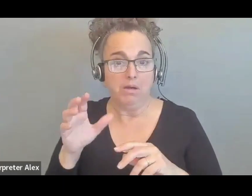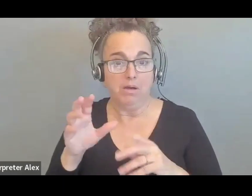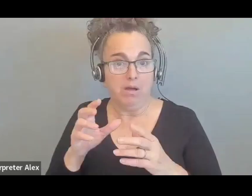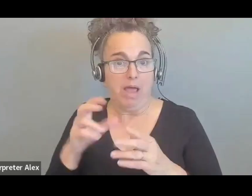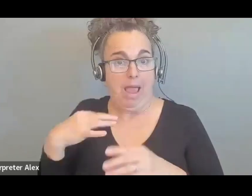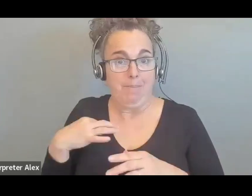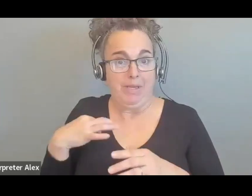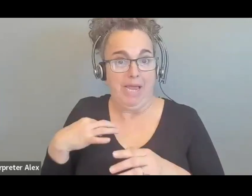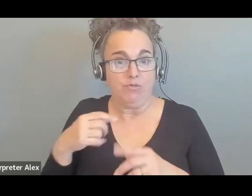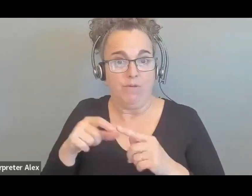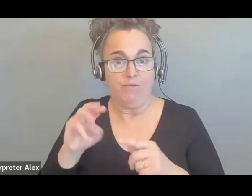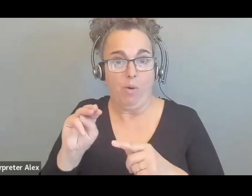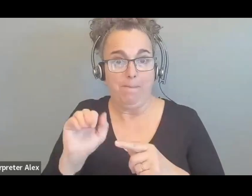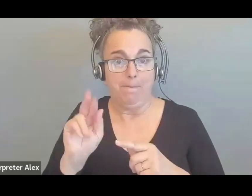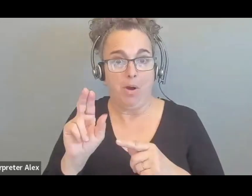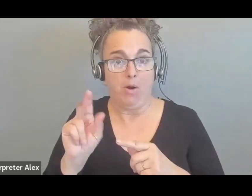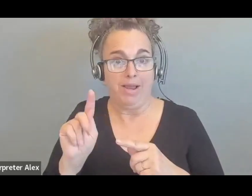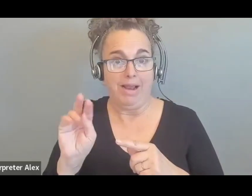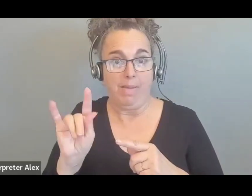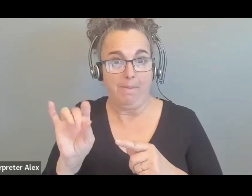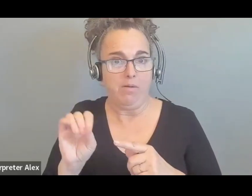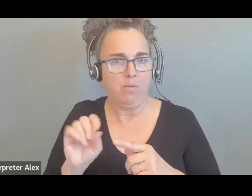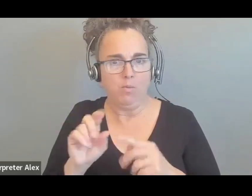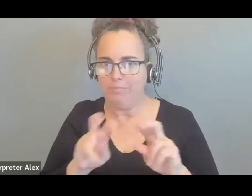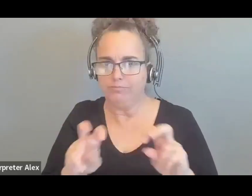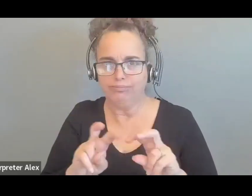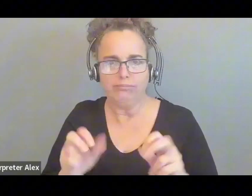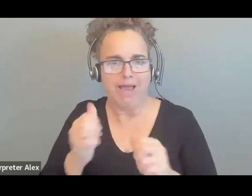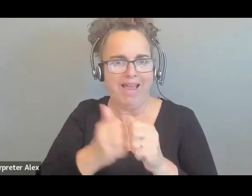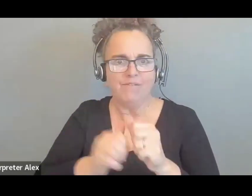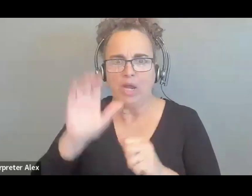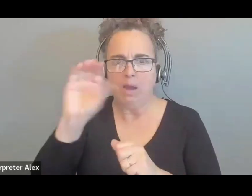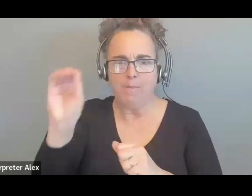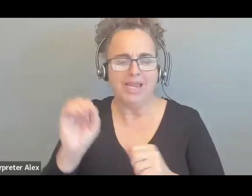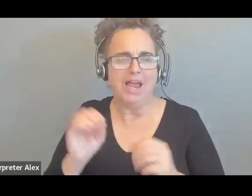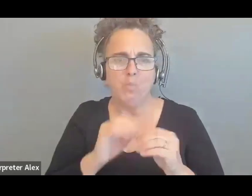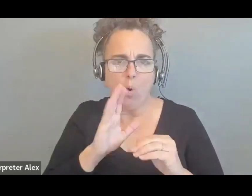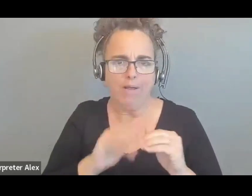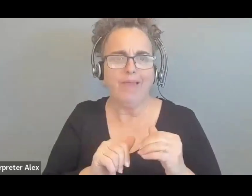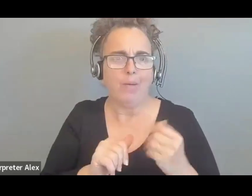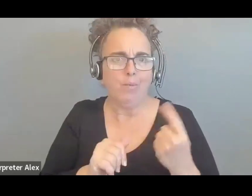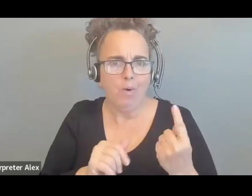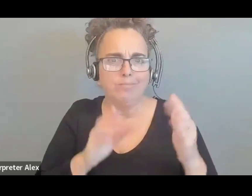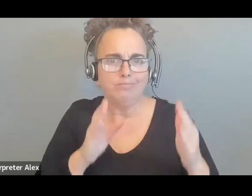We make sure that every company is evaluated by multiple people with lived experience of the disability